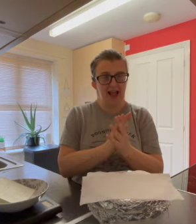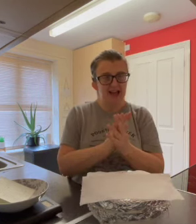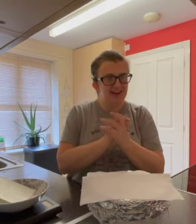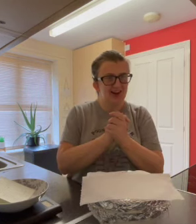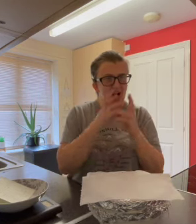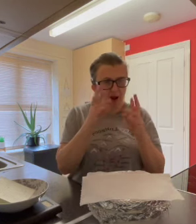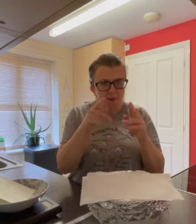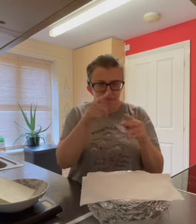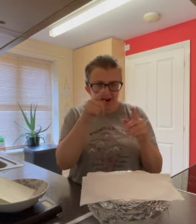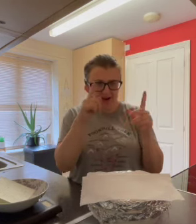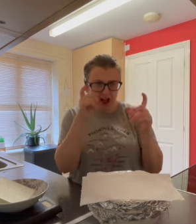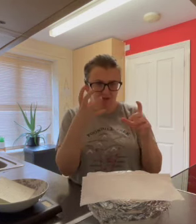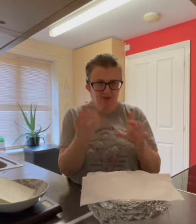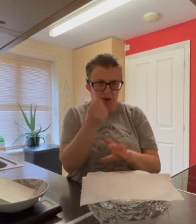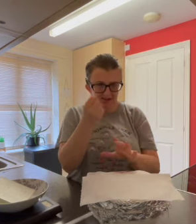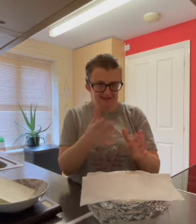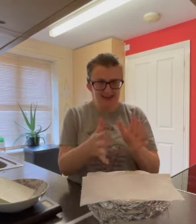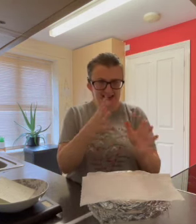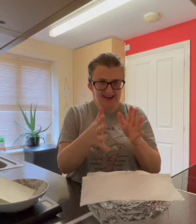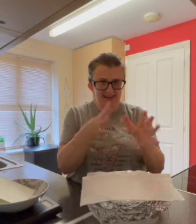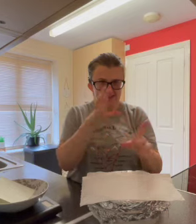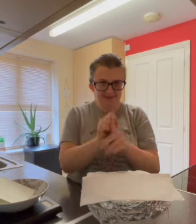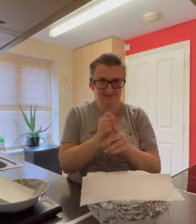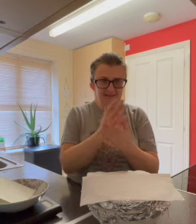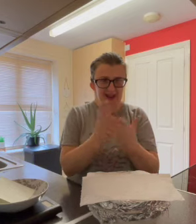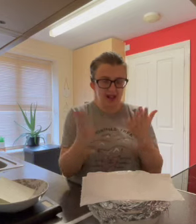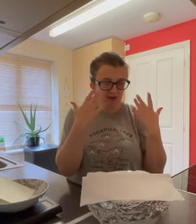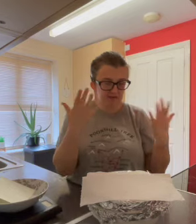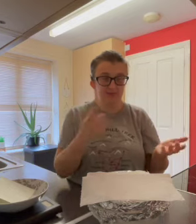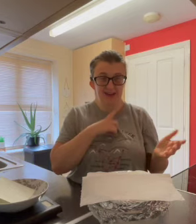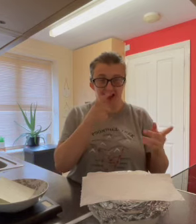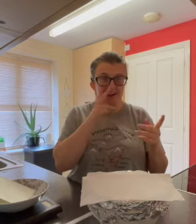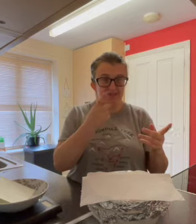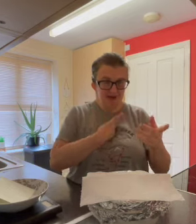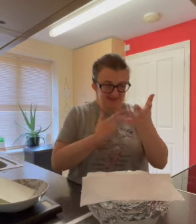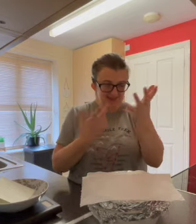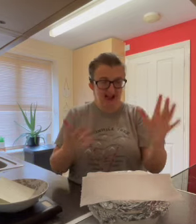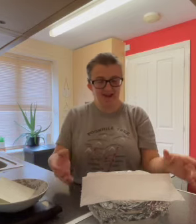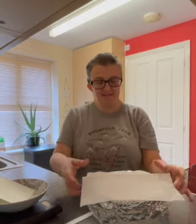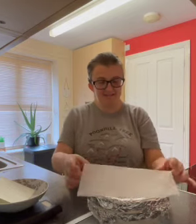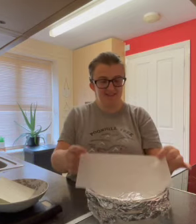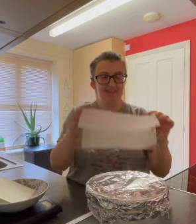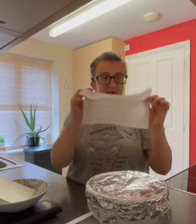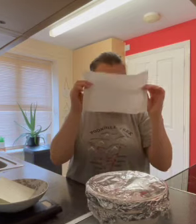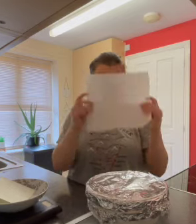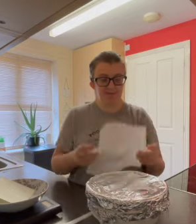Okay, I hope you able to see it as I cant see myself.